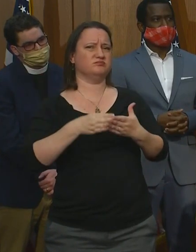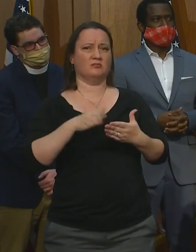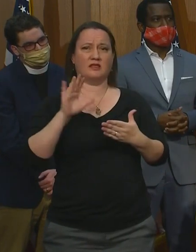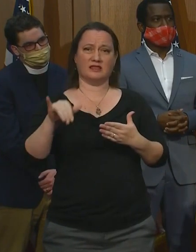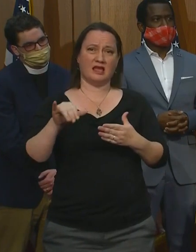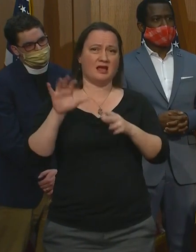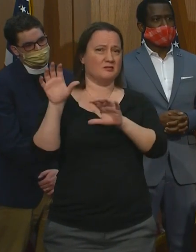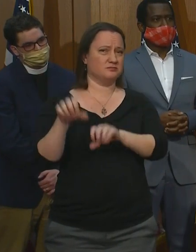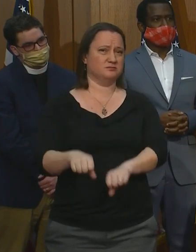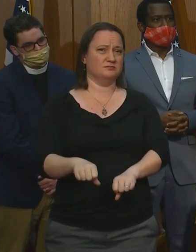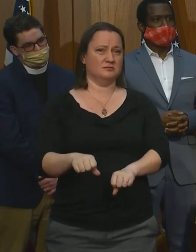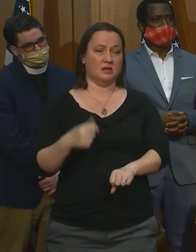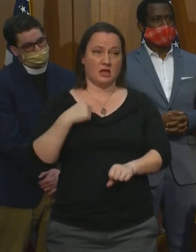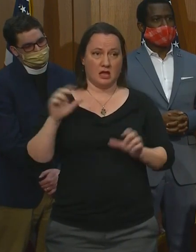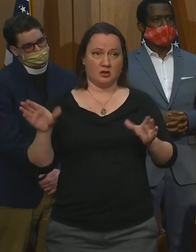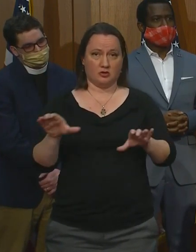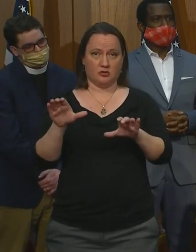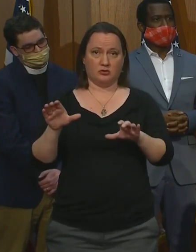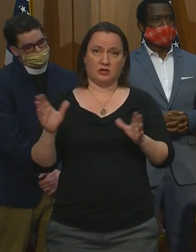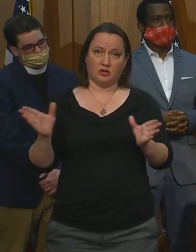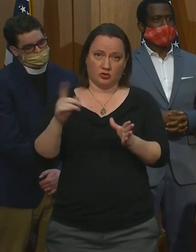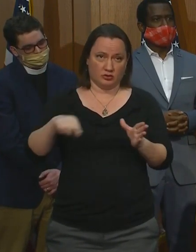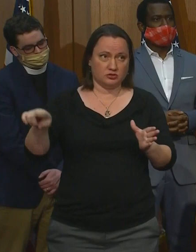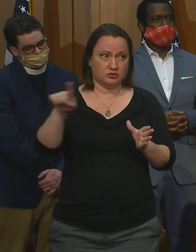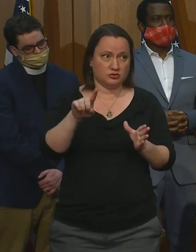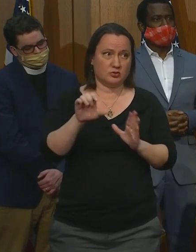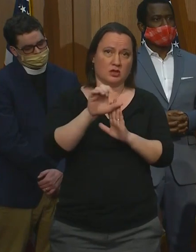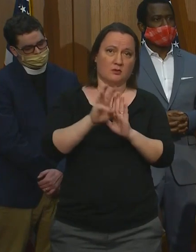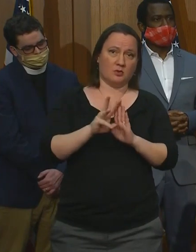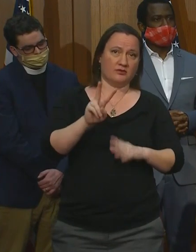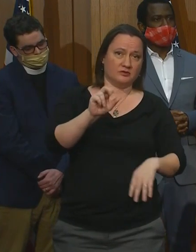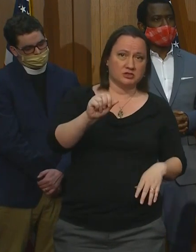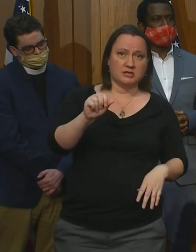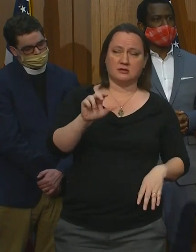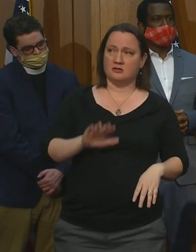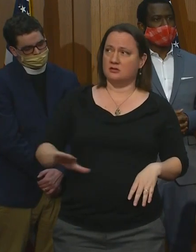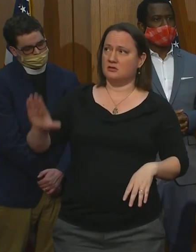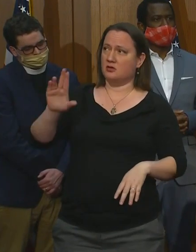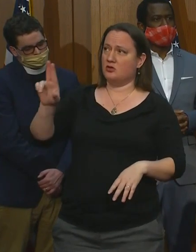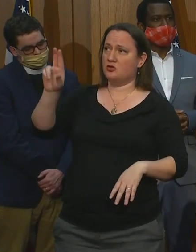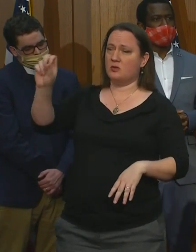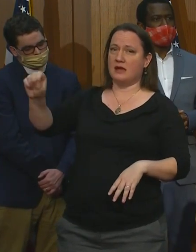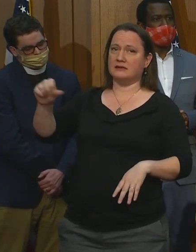ARE PROTESTING. I WOULD ENCOURAGE YOU IN THE